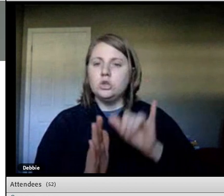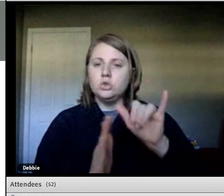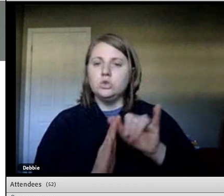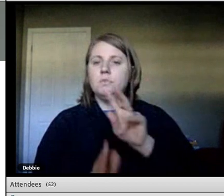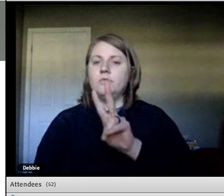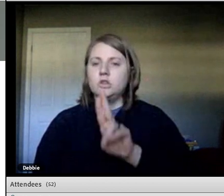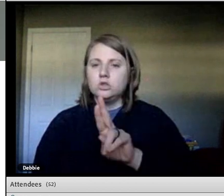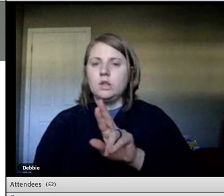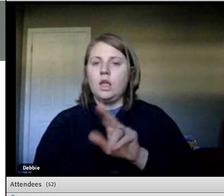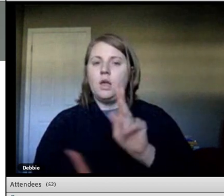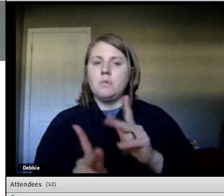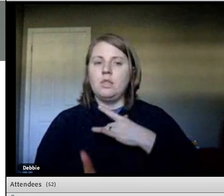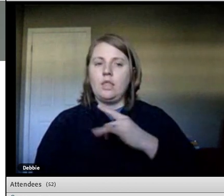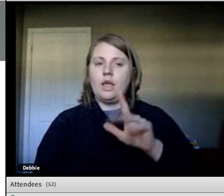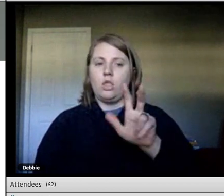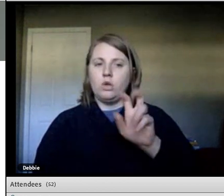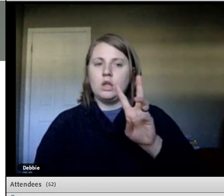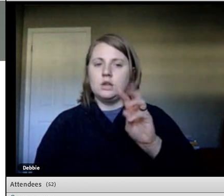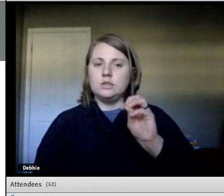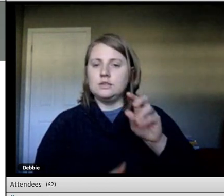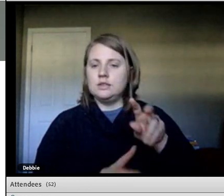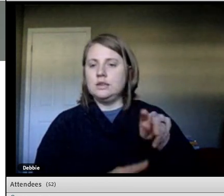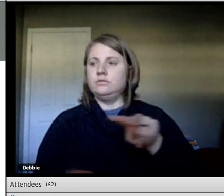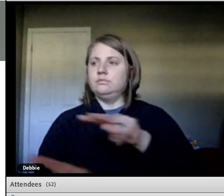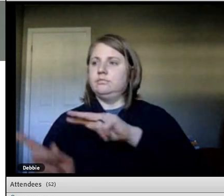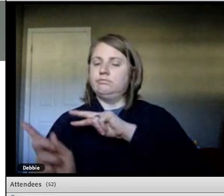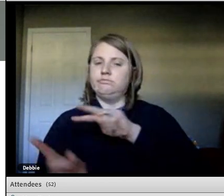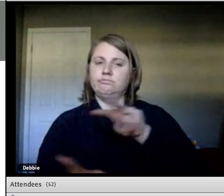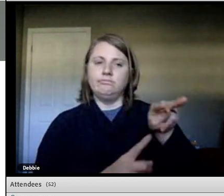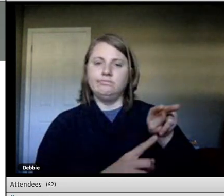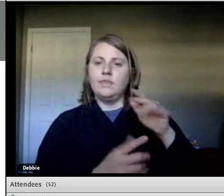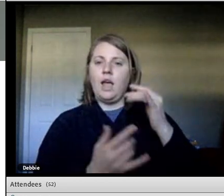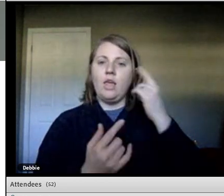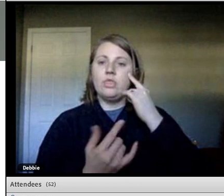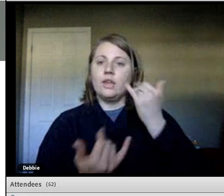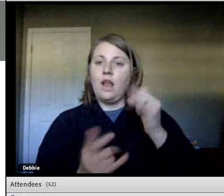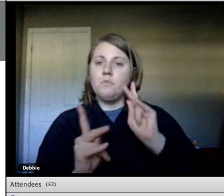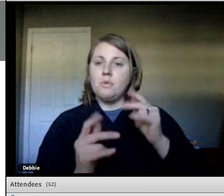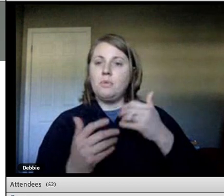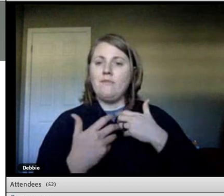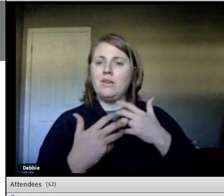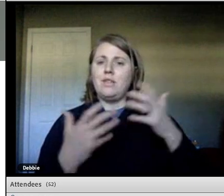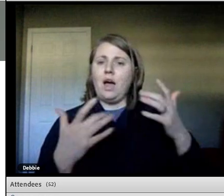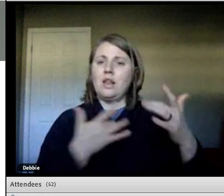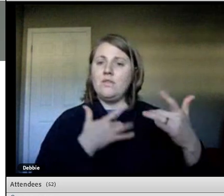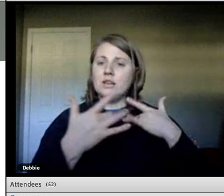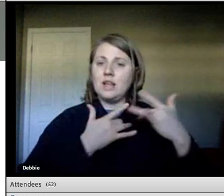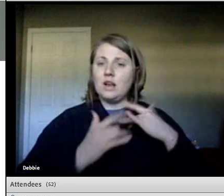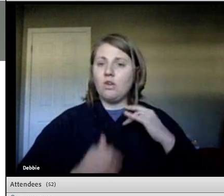when people have a lot of anxiety about going back into public. What's changed in the library? How is this going to work?